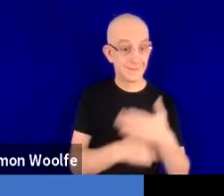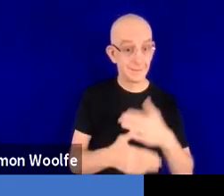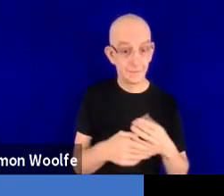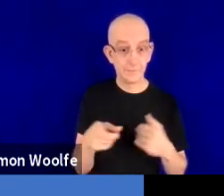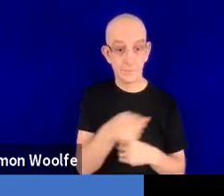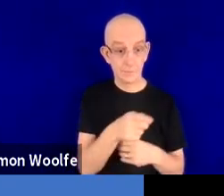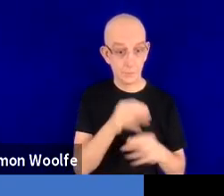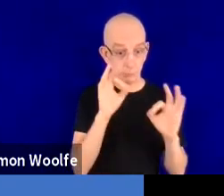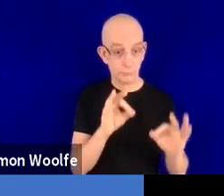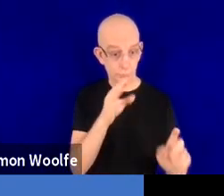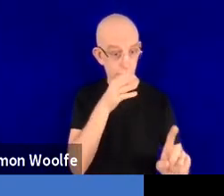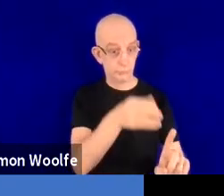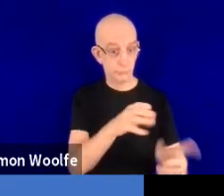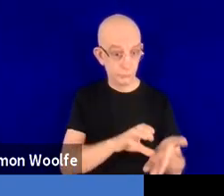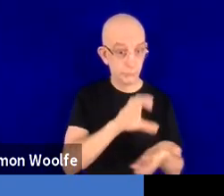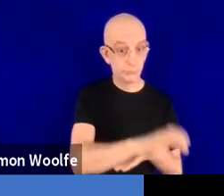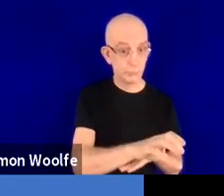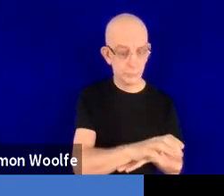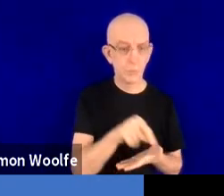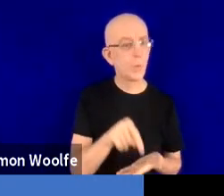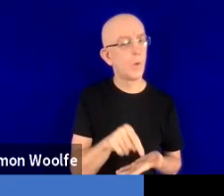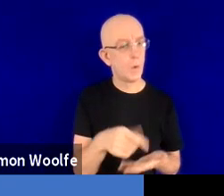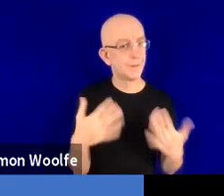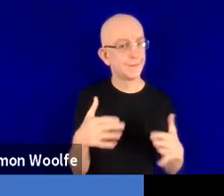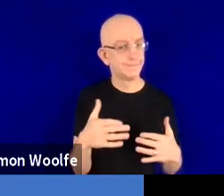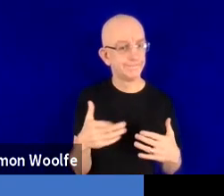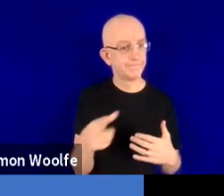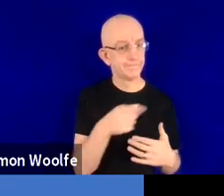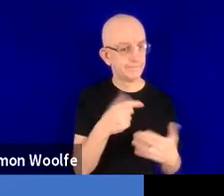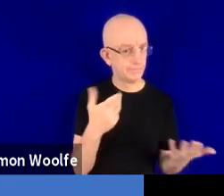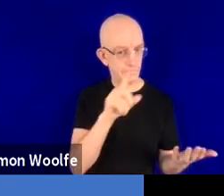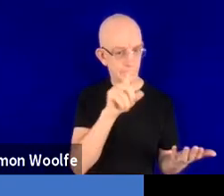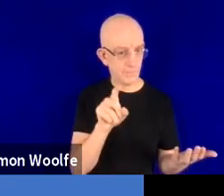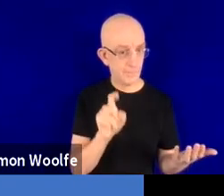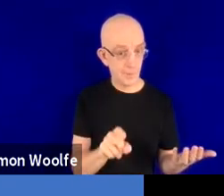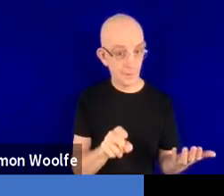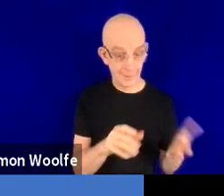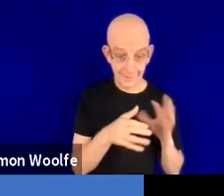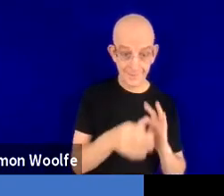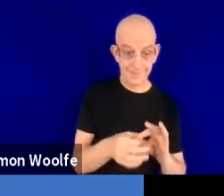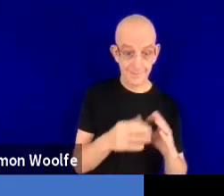persons with disabilities have control over that income and have the decision making role that they have